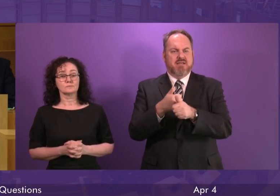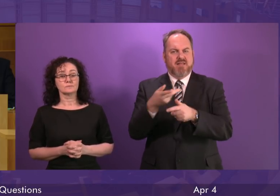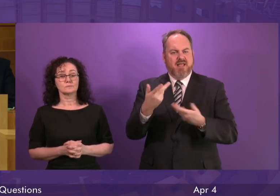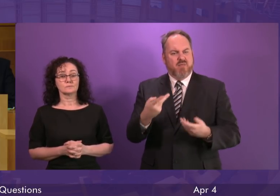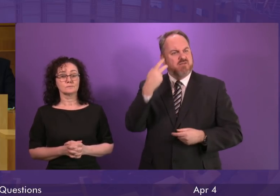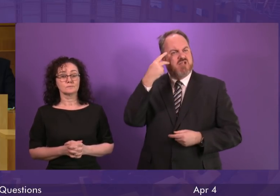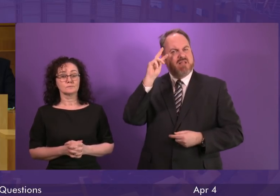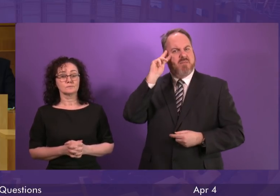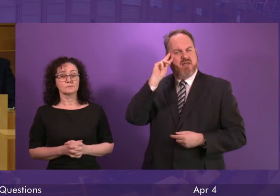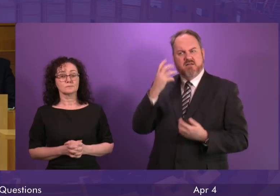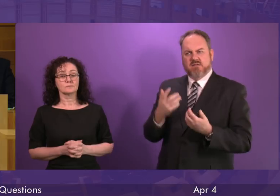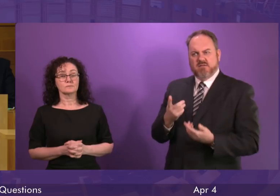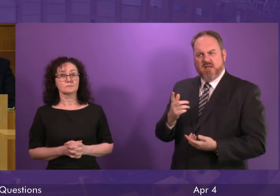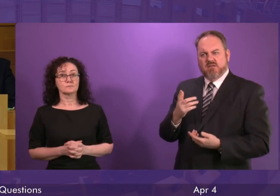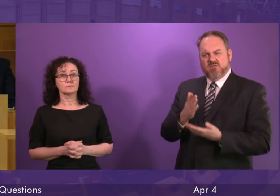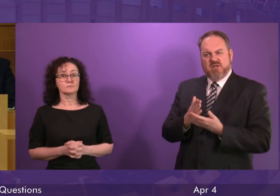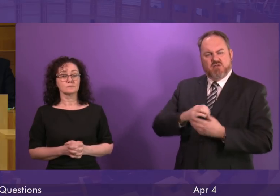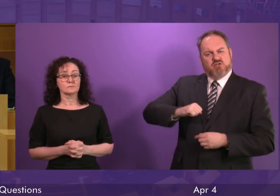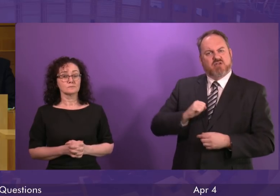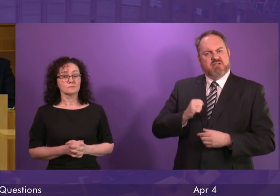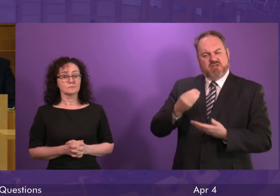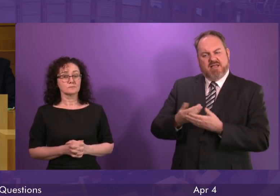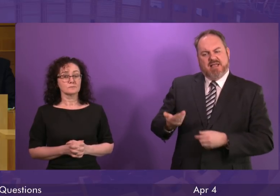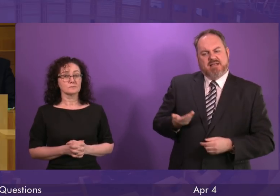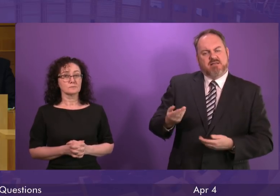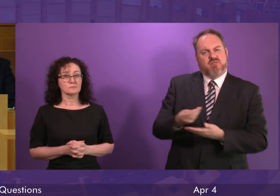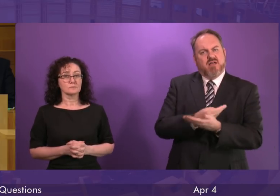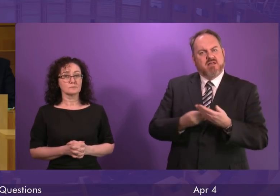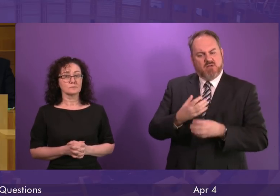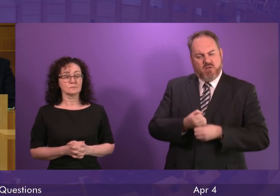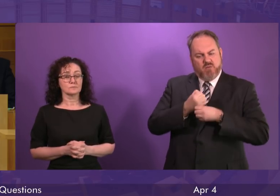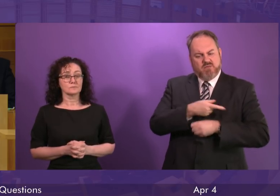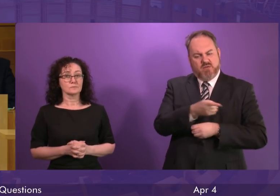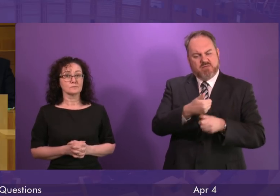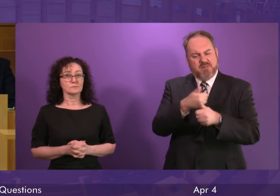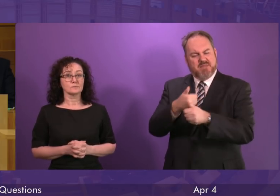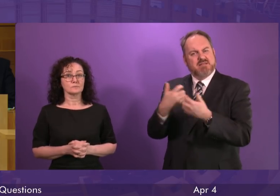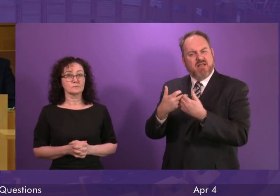that the Fife yards are owned by Scottish Enterprise, what action plan will be put in